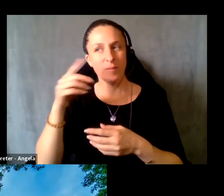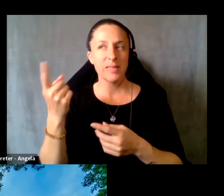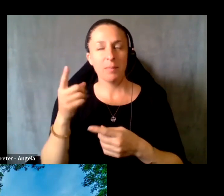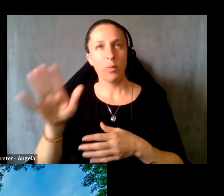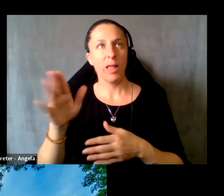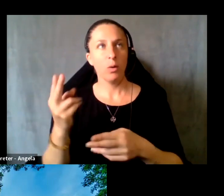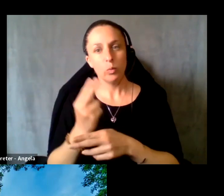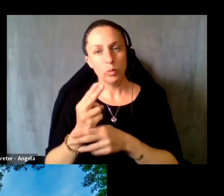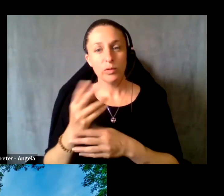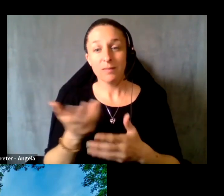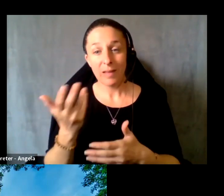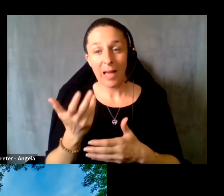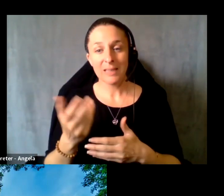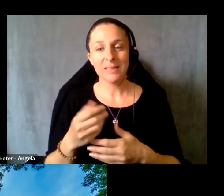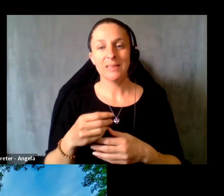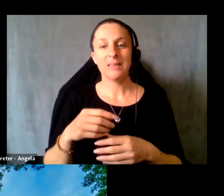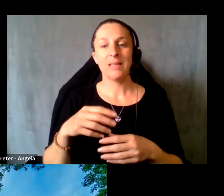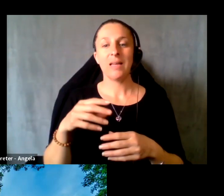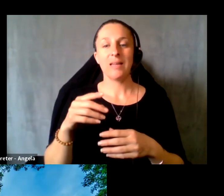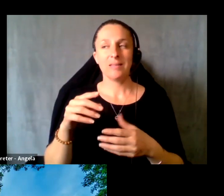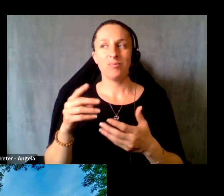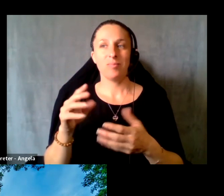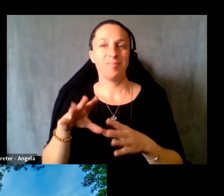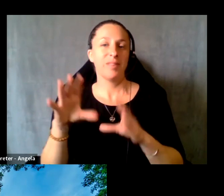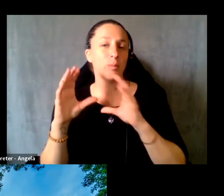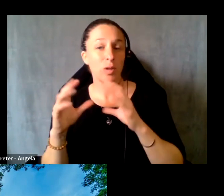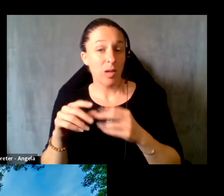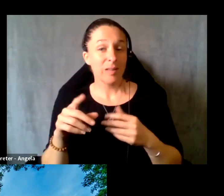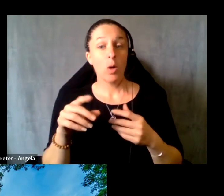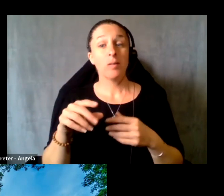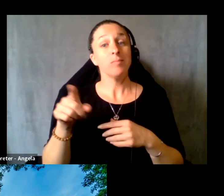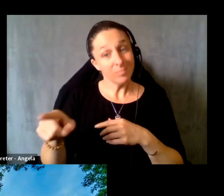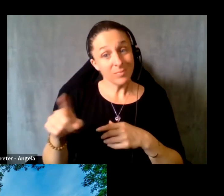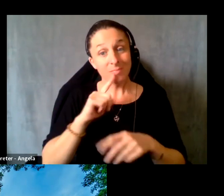in the piece of what you just said, which is, were they using those devices? And how